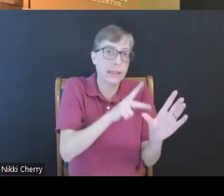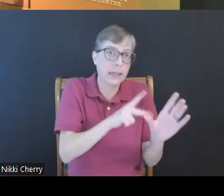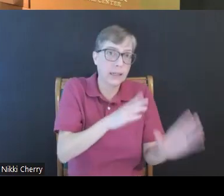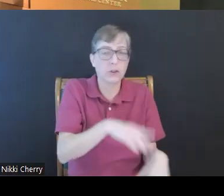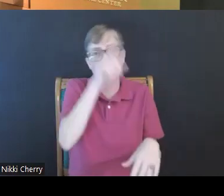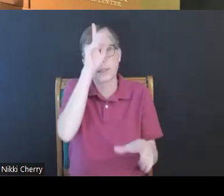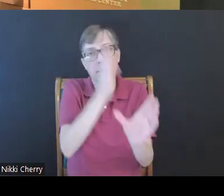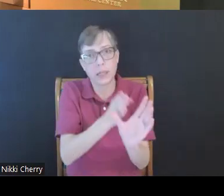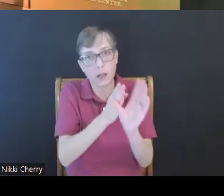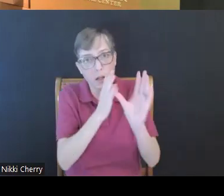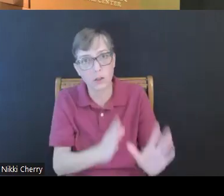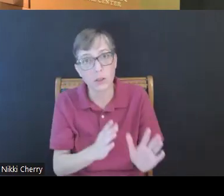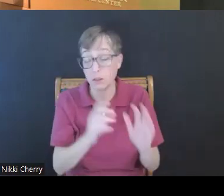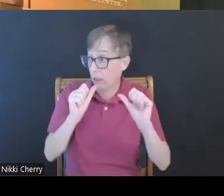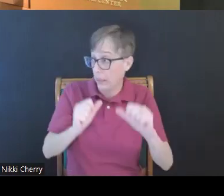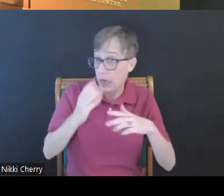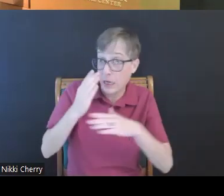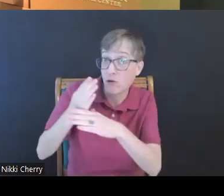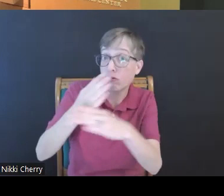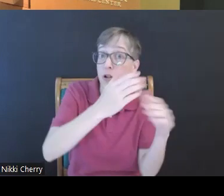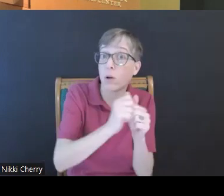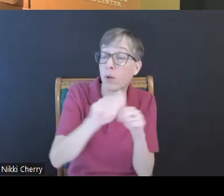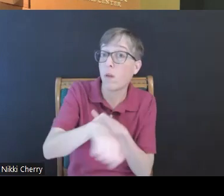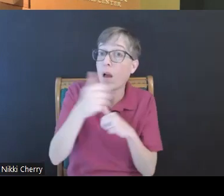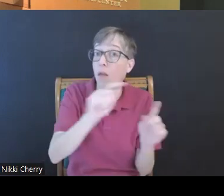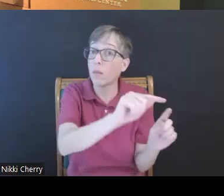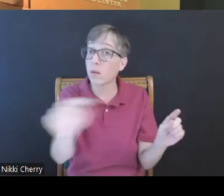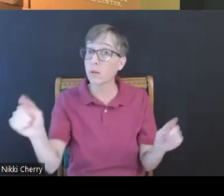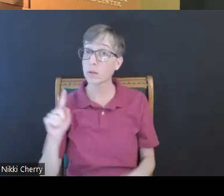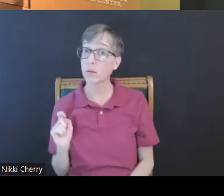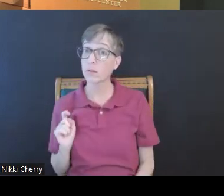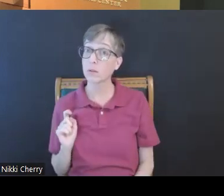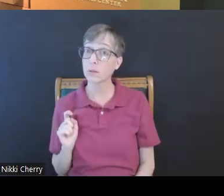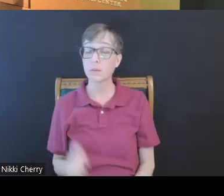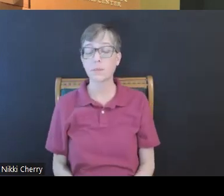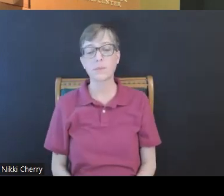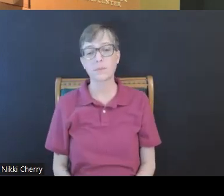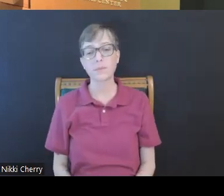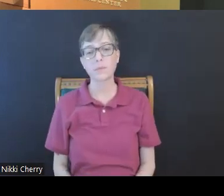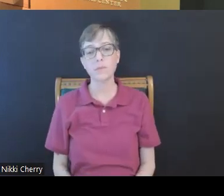people so my my current thinking is that what we really need to do is we're never GNA have enough